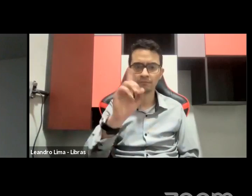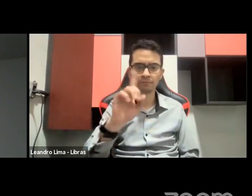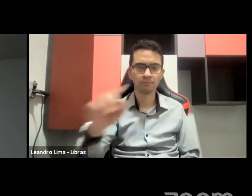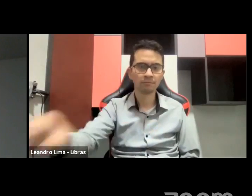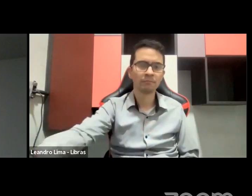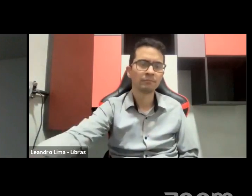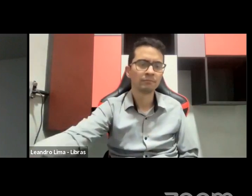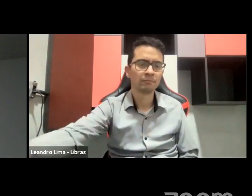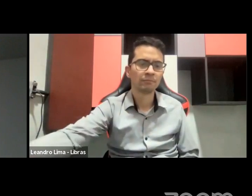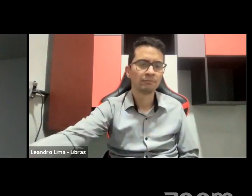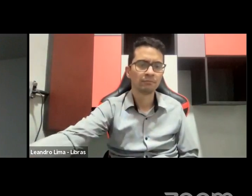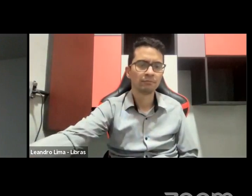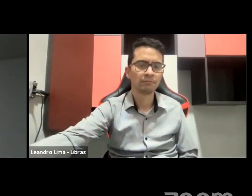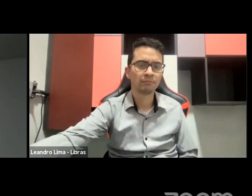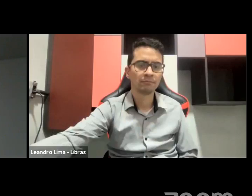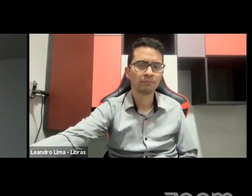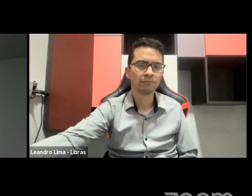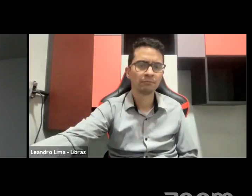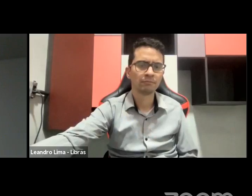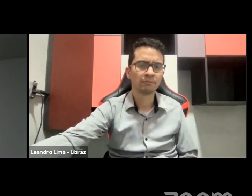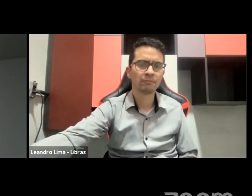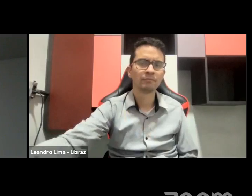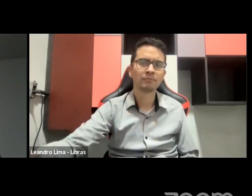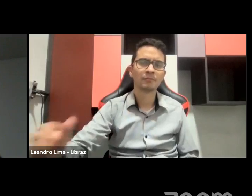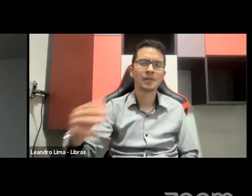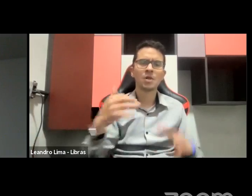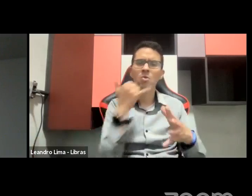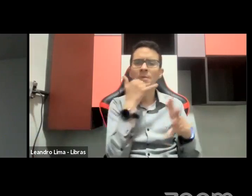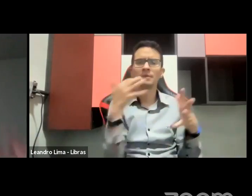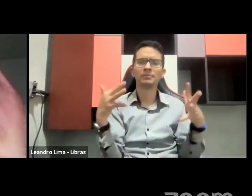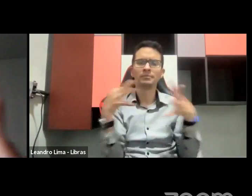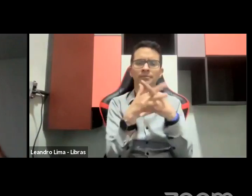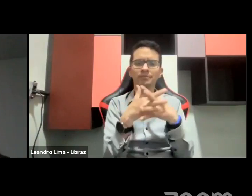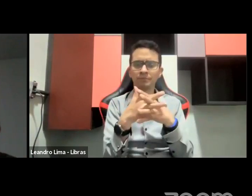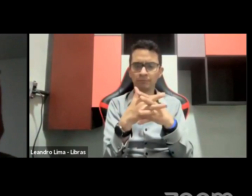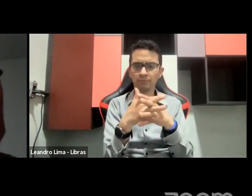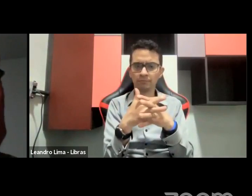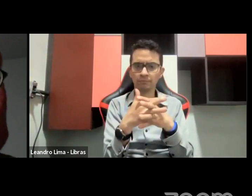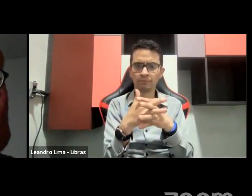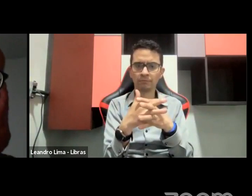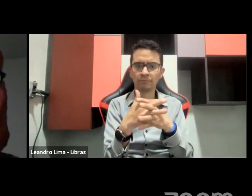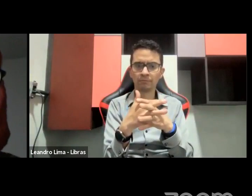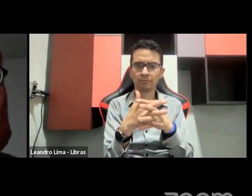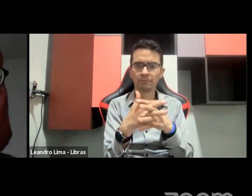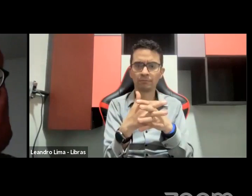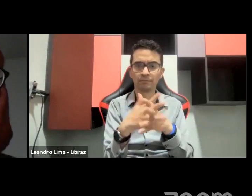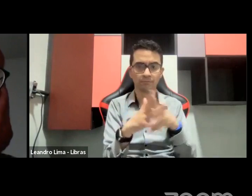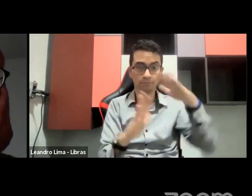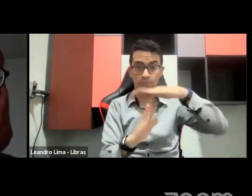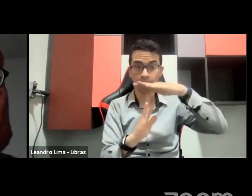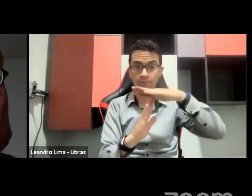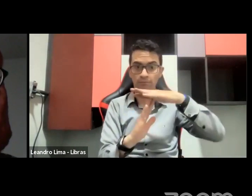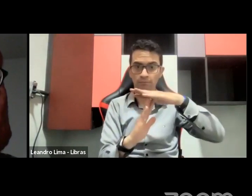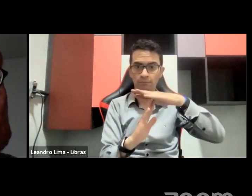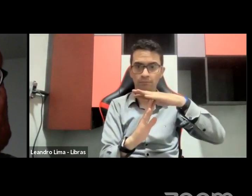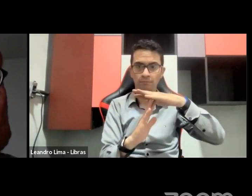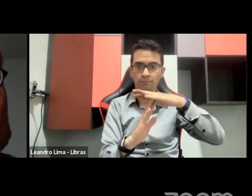Yeah. Perhaps monica.